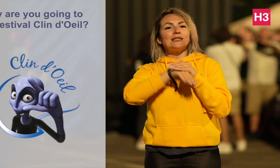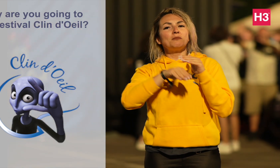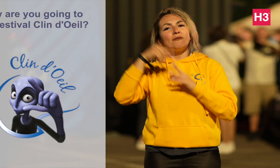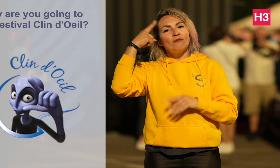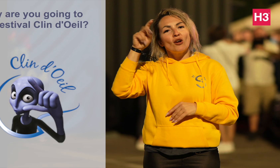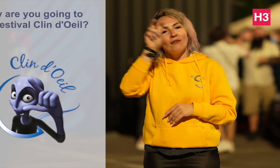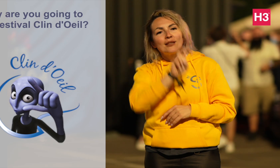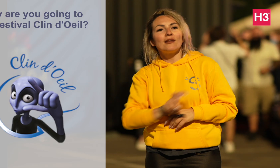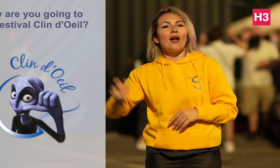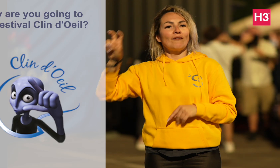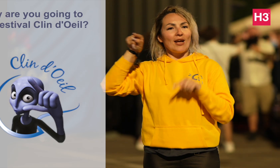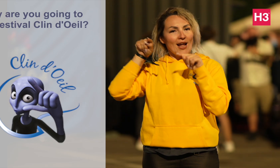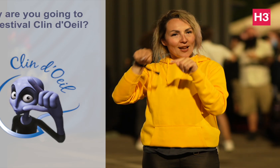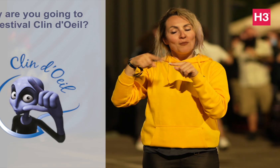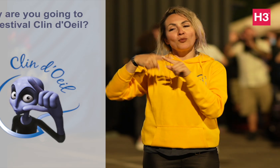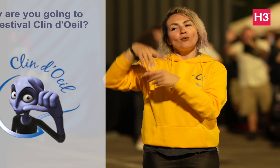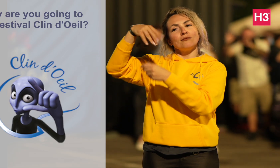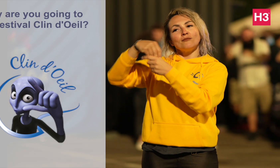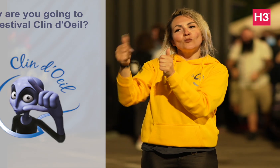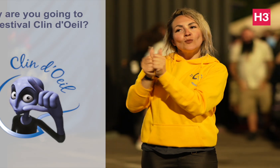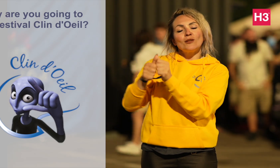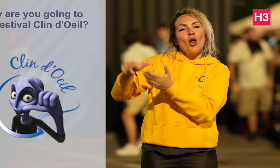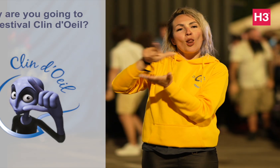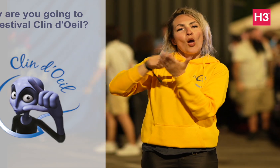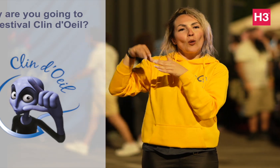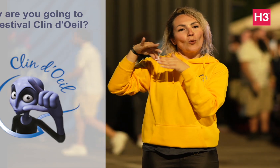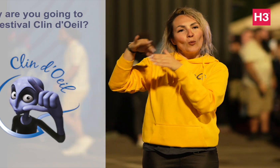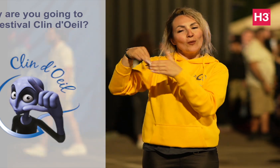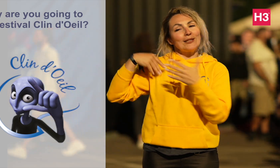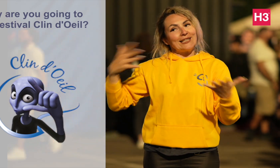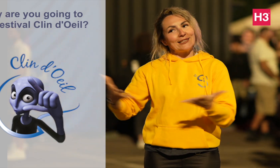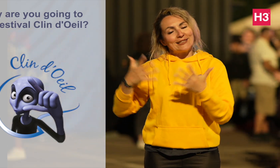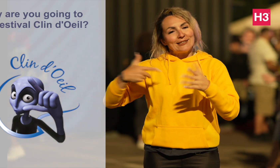for Deaf travelers. Whenever I take a break from my booth,